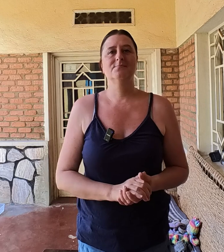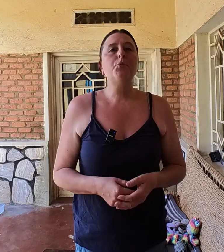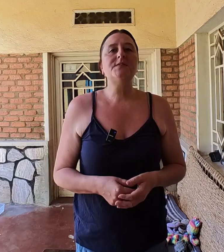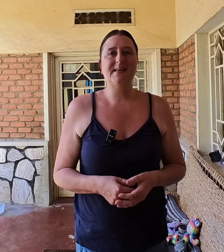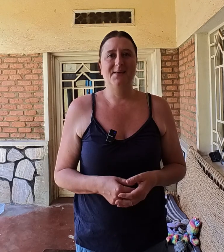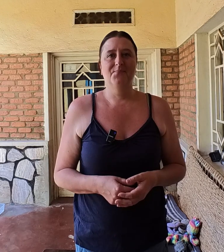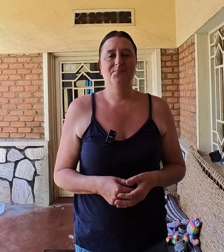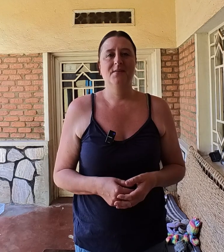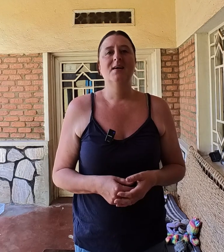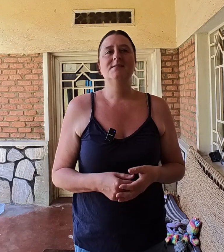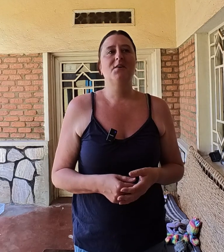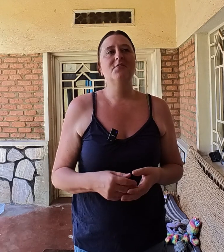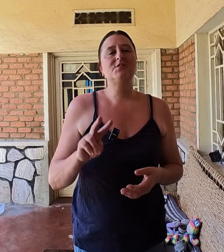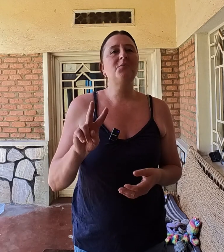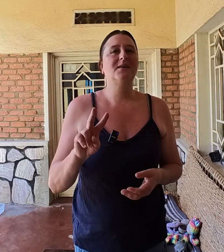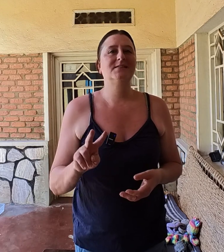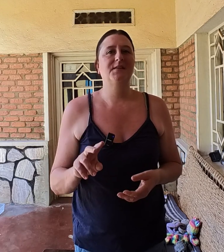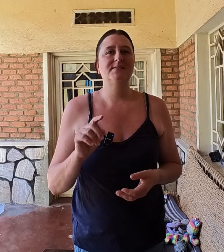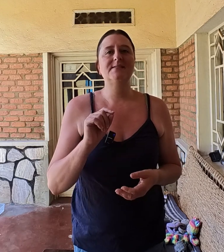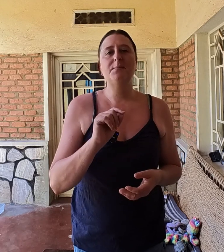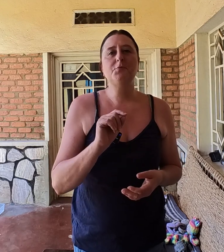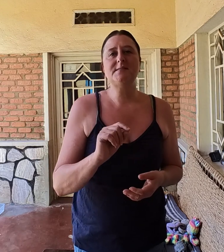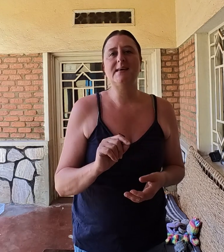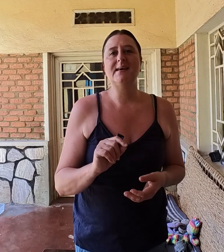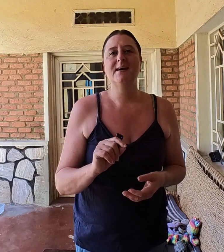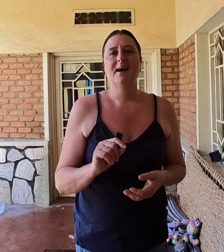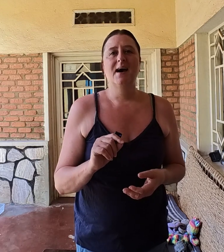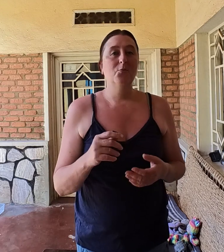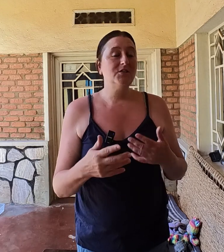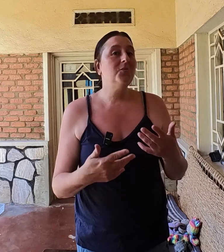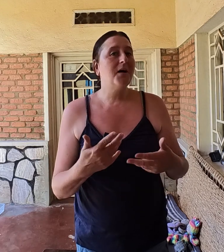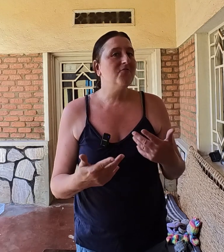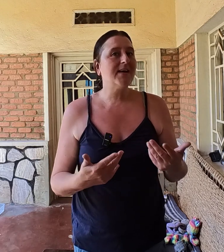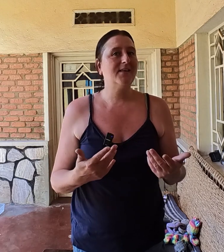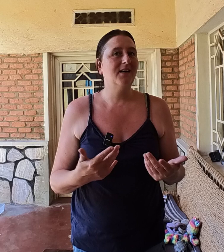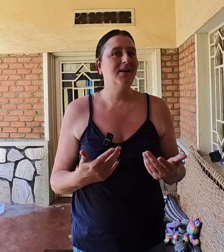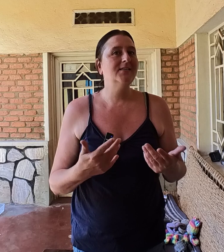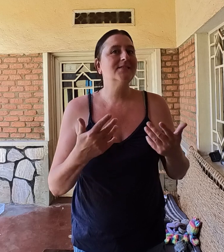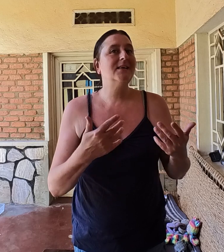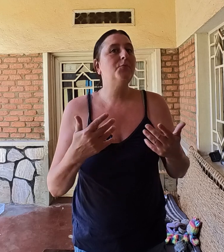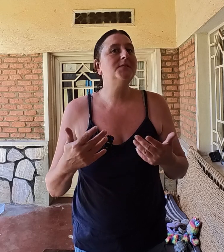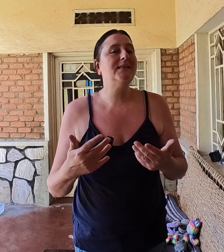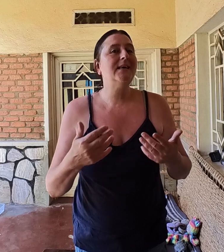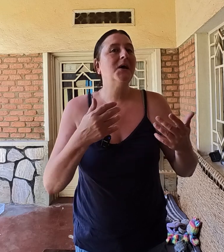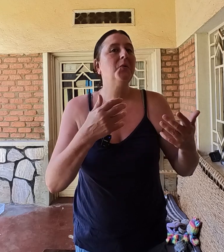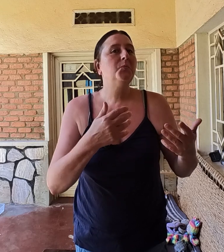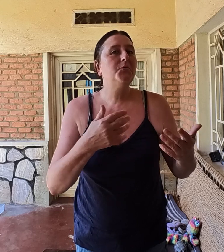Ipusi. So, there are two words for this. There's ipusi, which you might recognise.